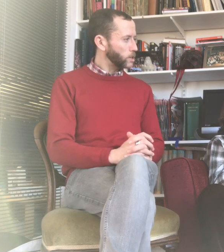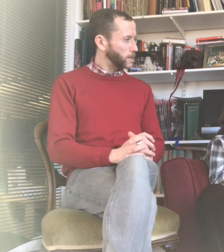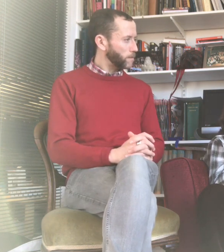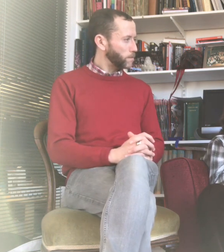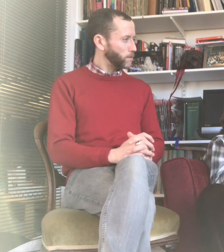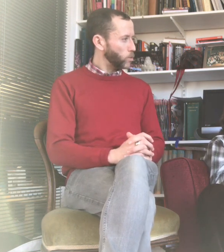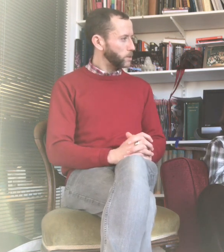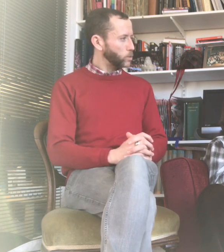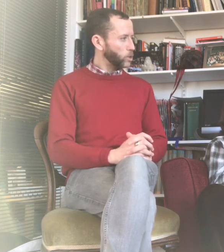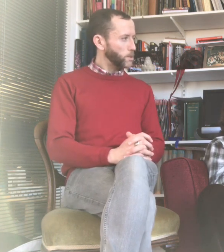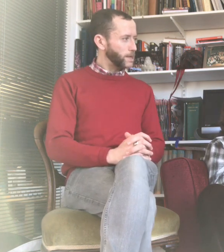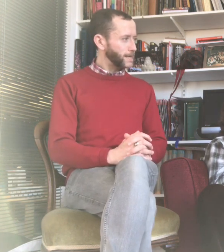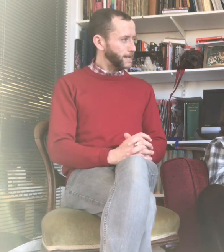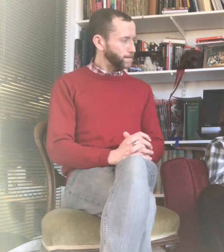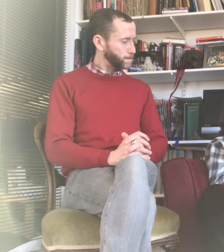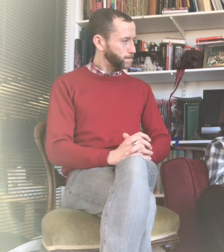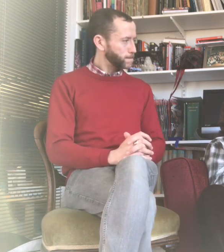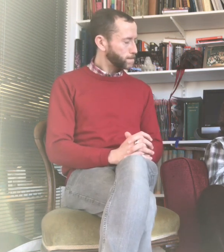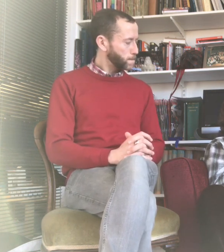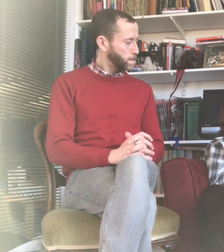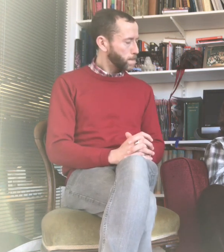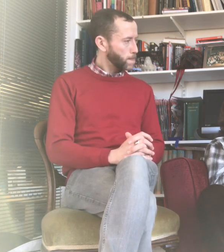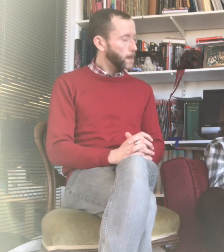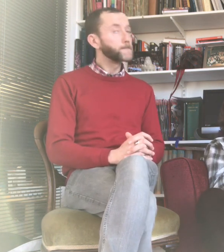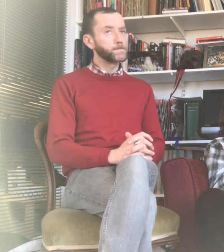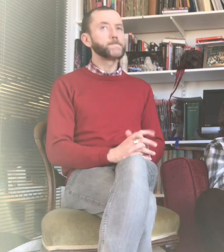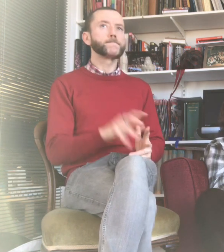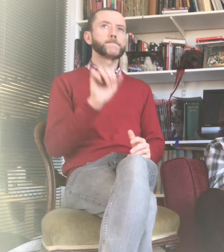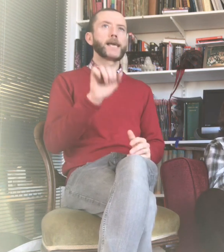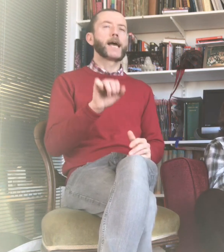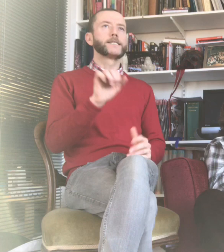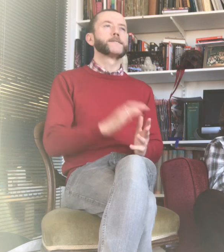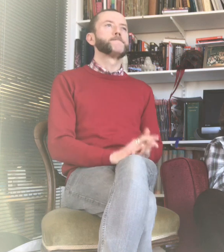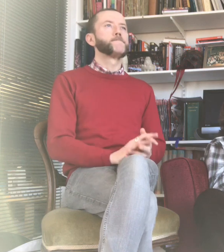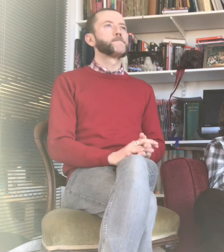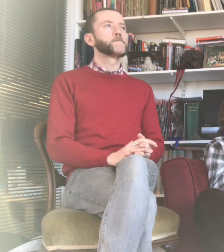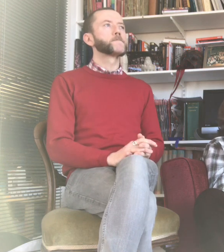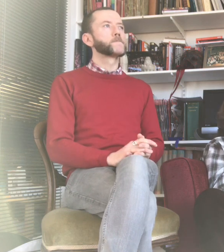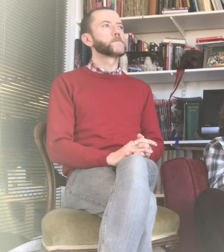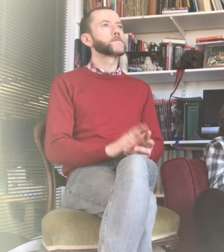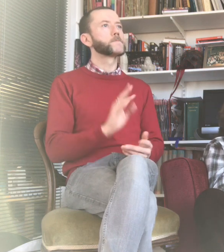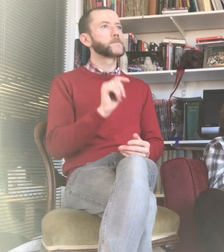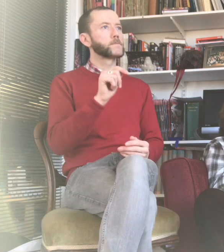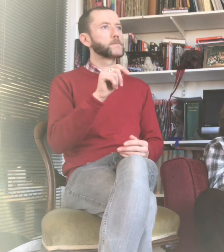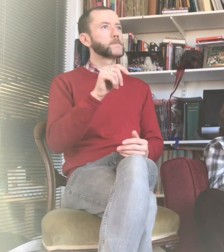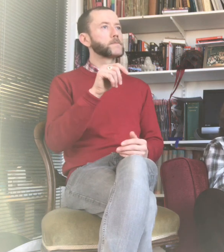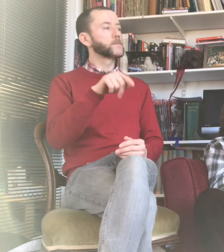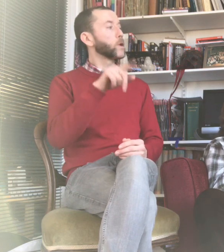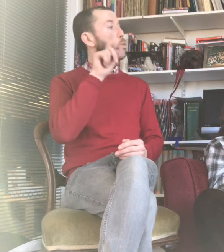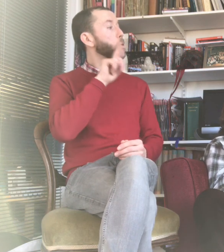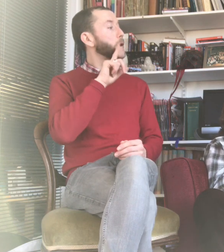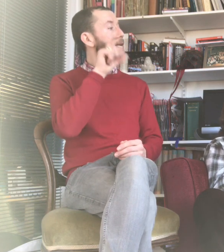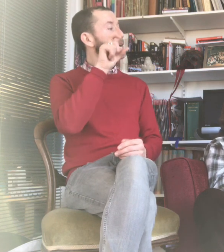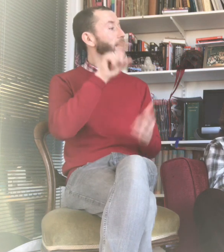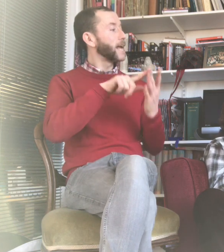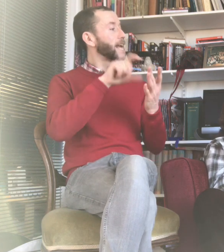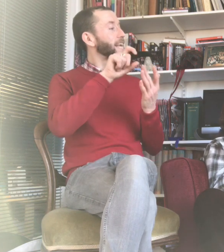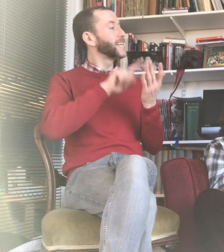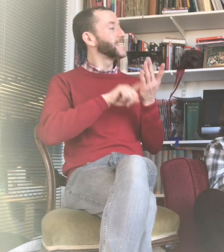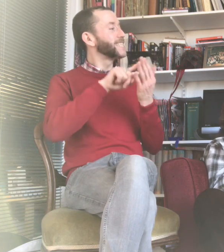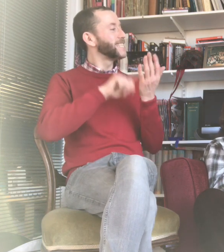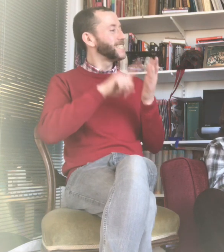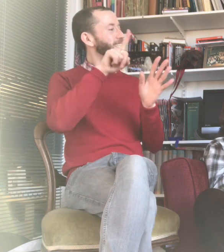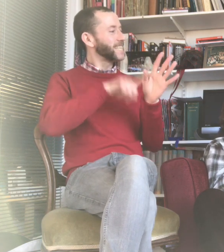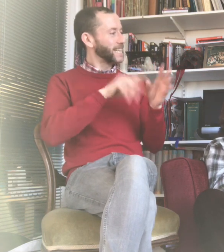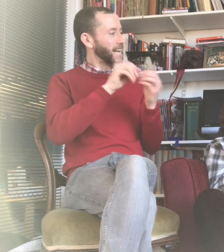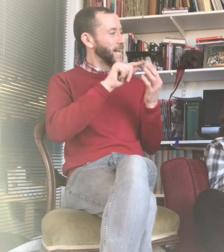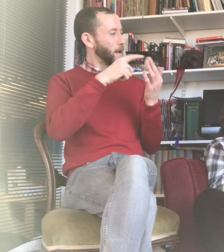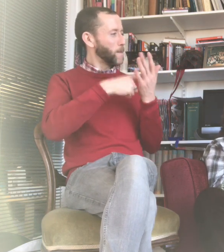Deaf performers or community? Yes, in fact Cicely Berry, a wonderful voice guru